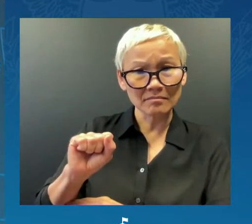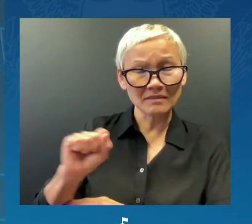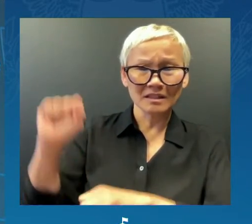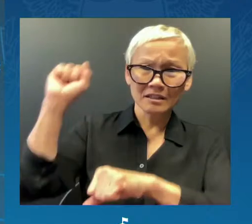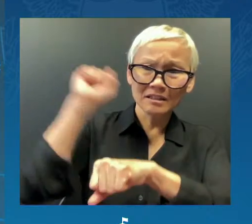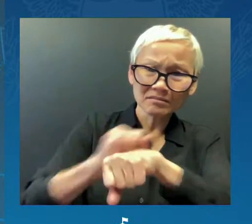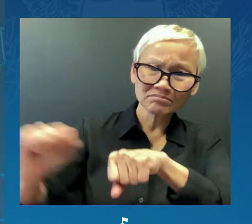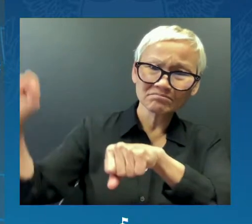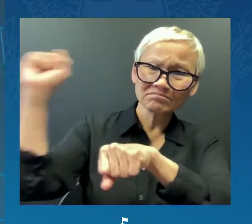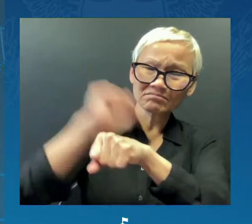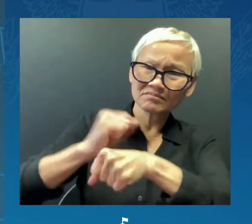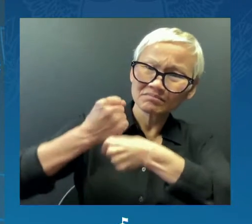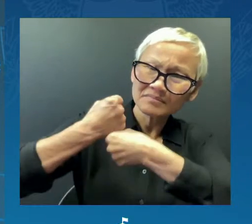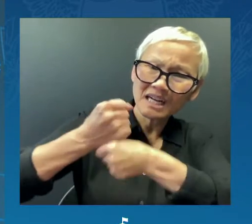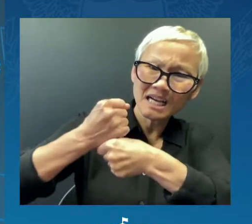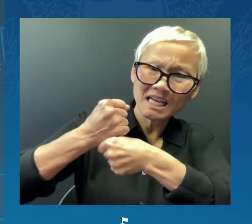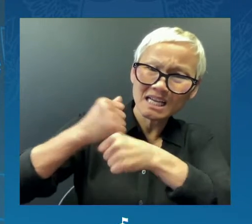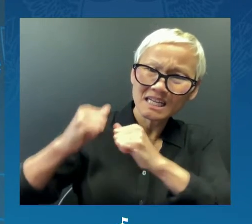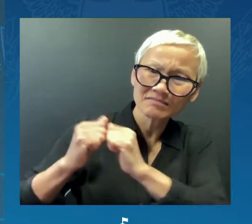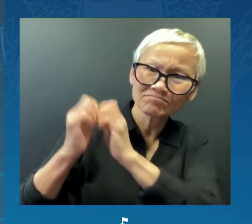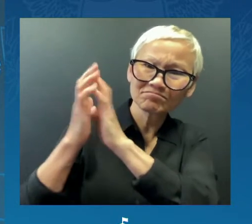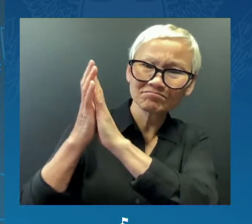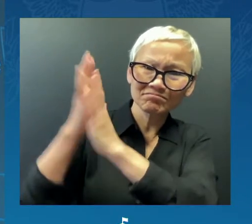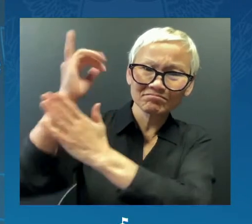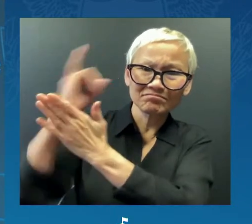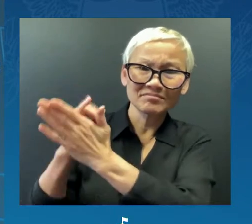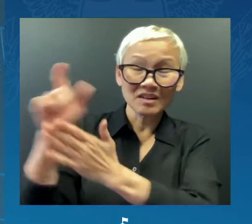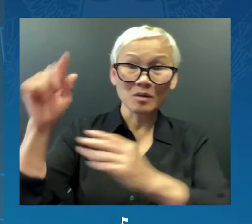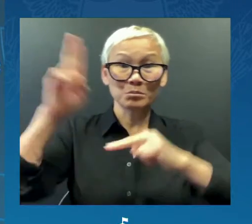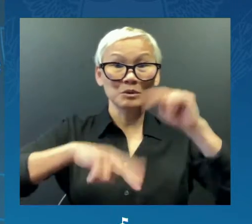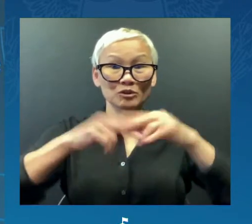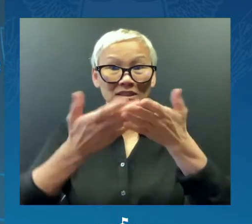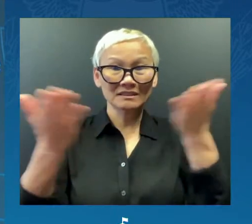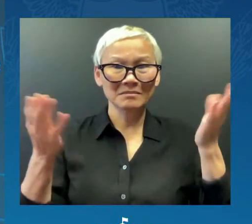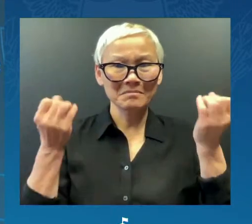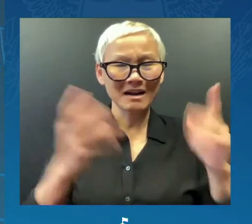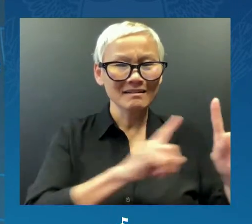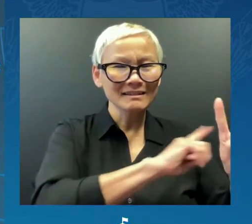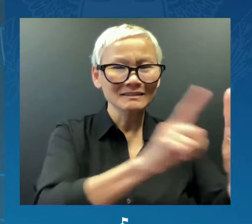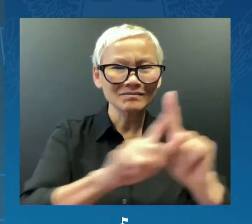The building and many of the collections it holds are intended as a powerful reminder